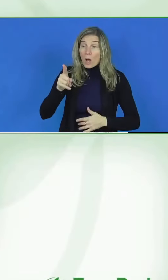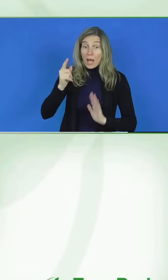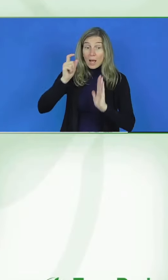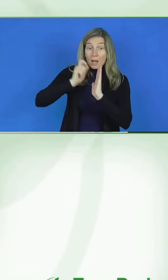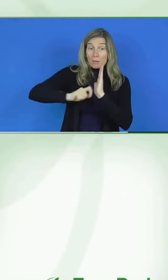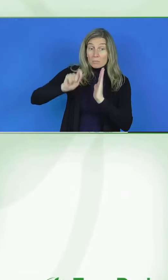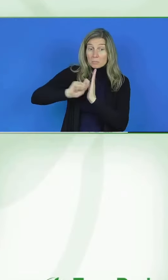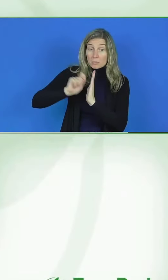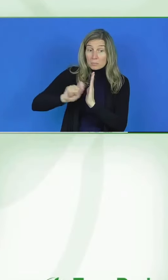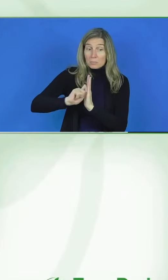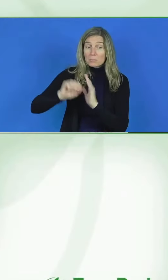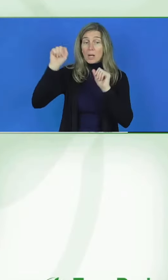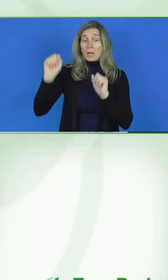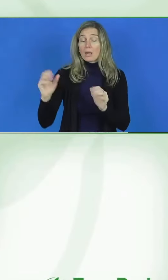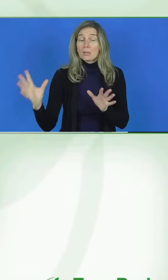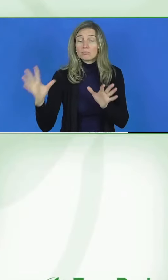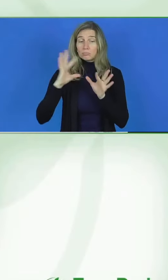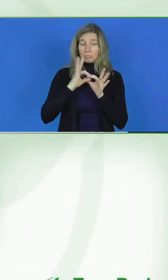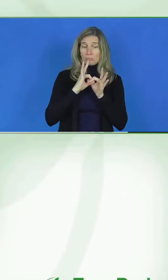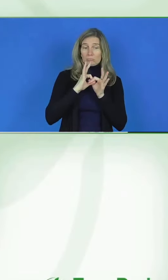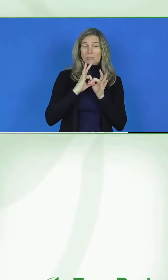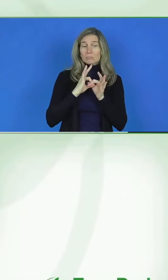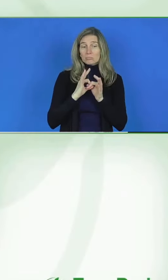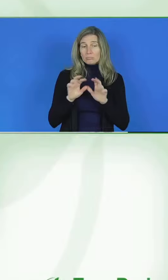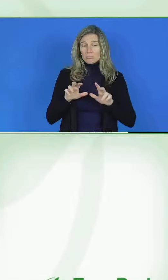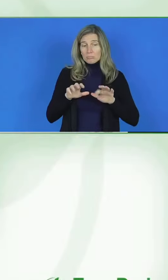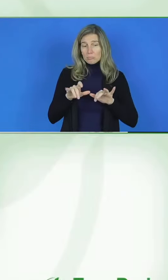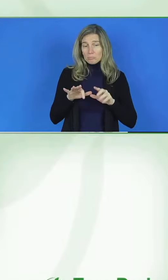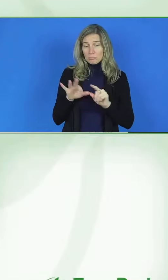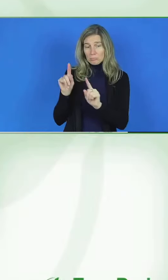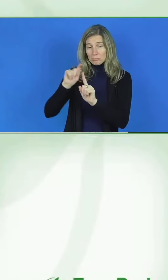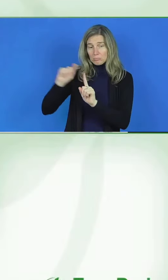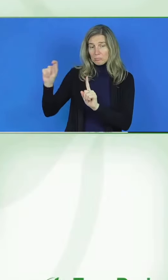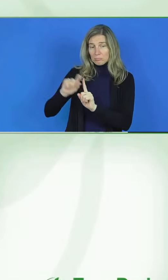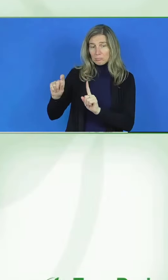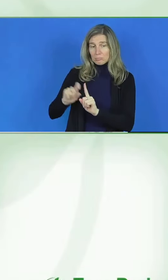international.org and I can send you a PDF. Thank you.